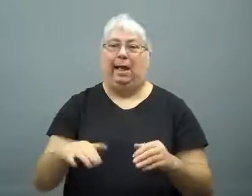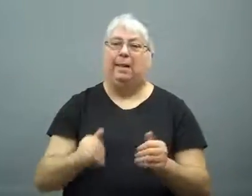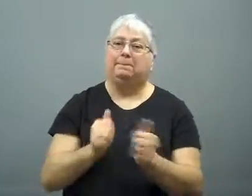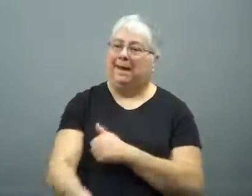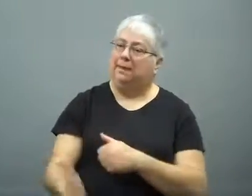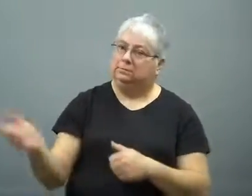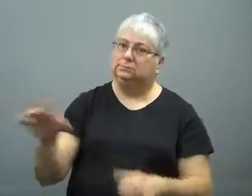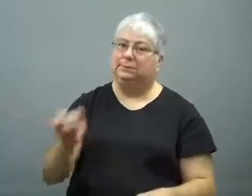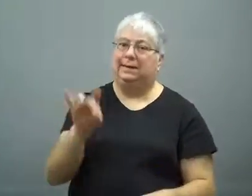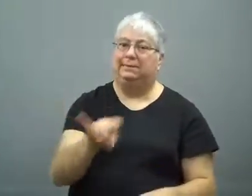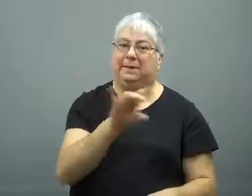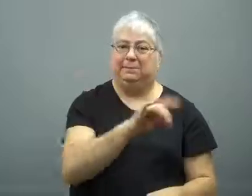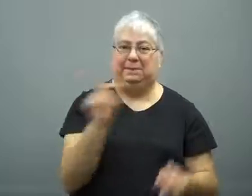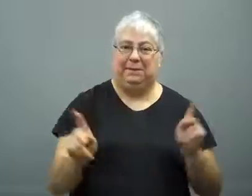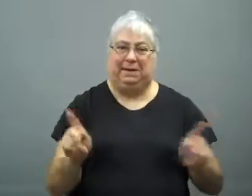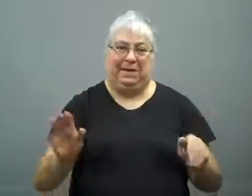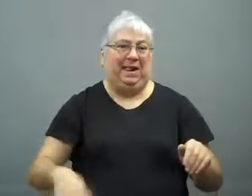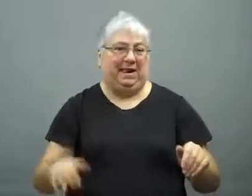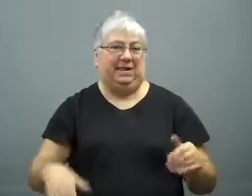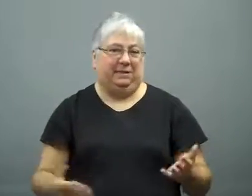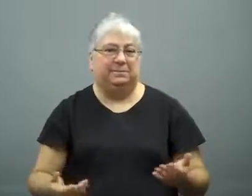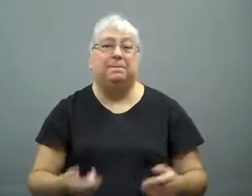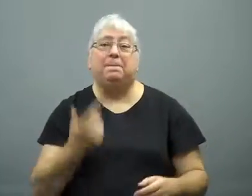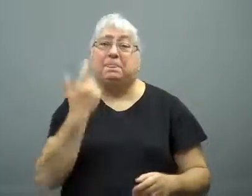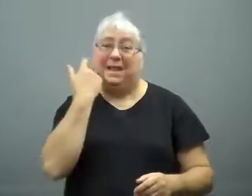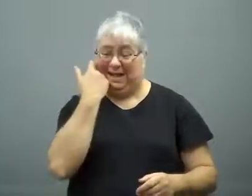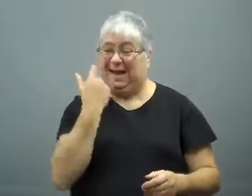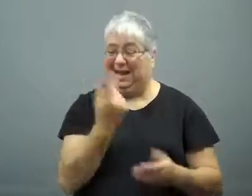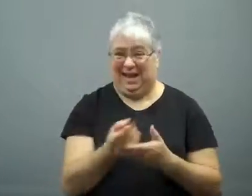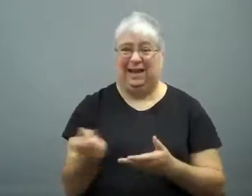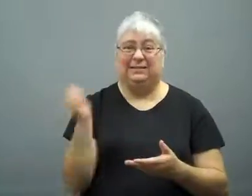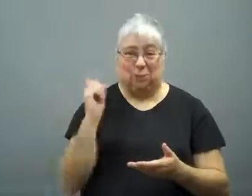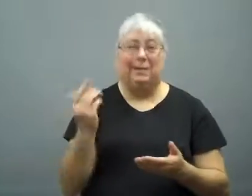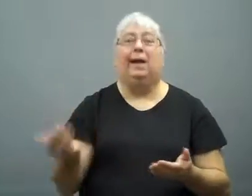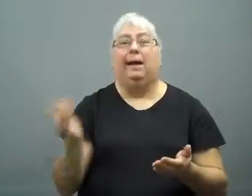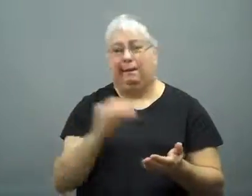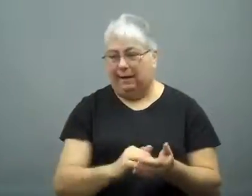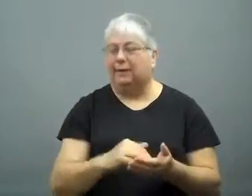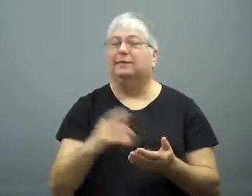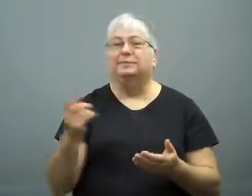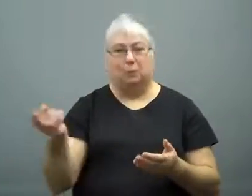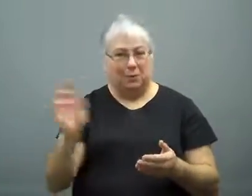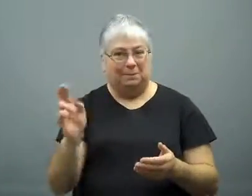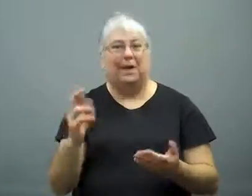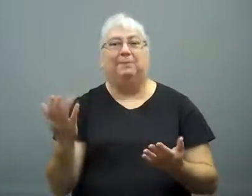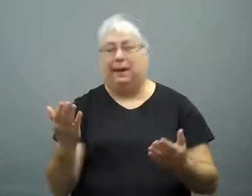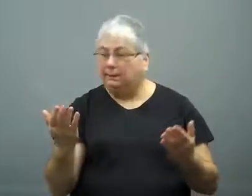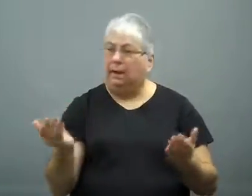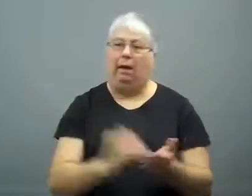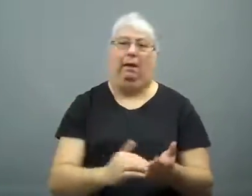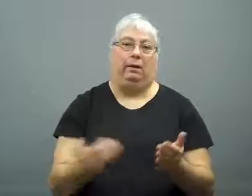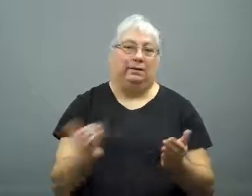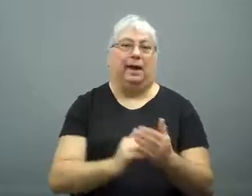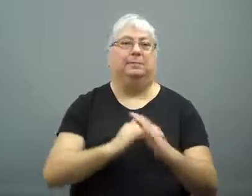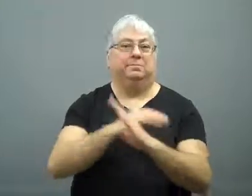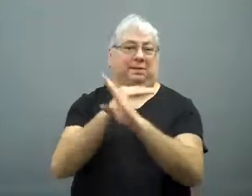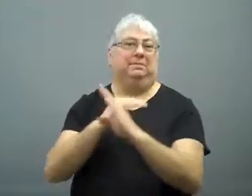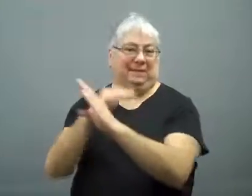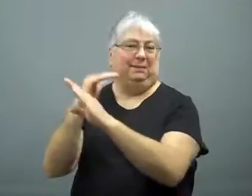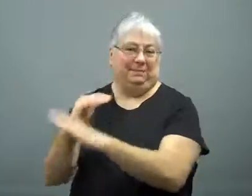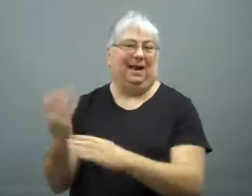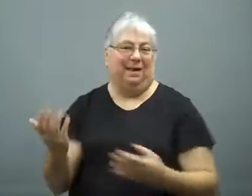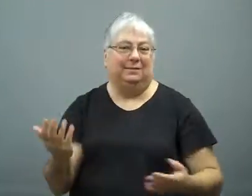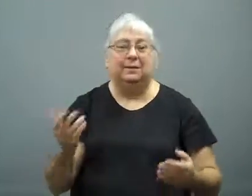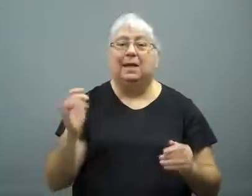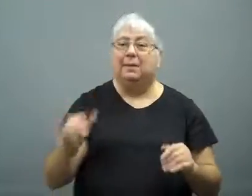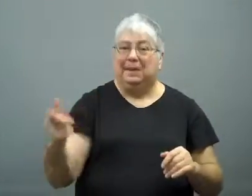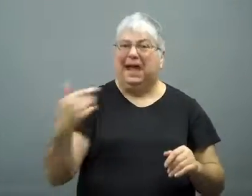So people have not been confirmed for jobs they were nominated for.